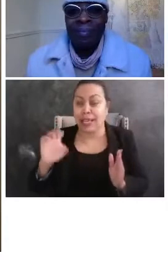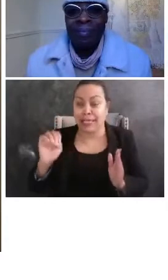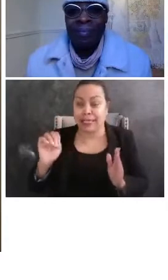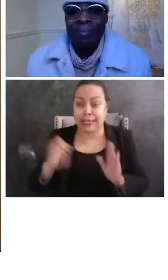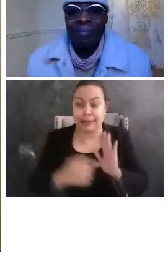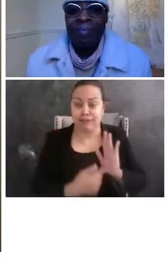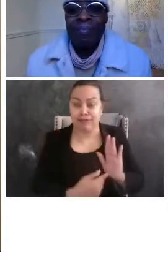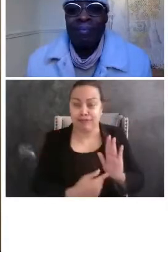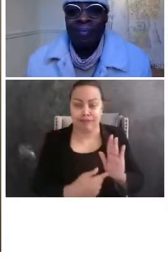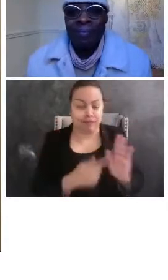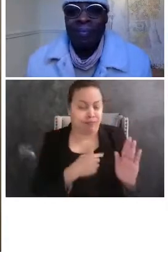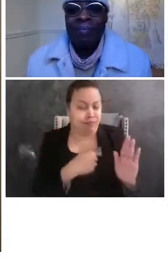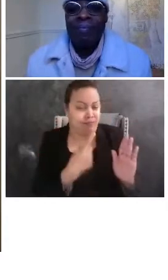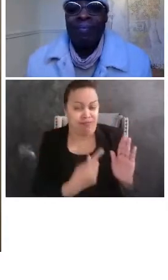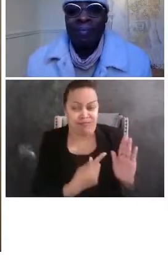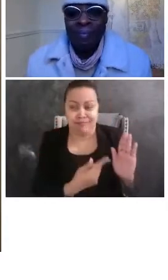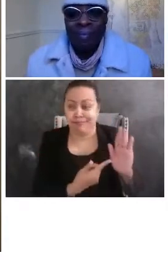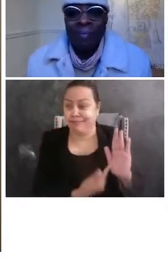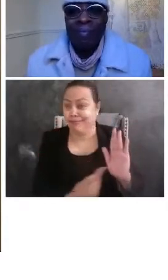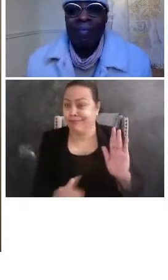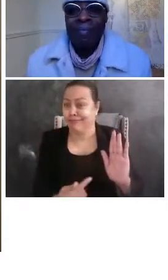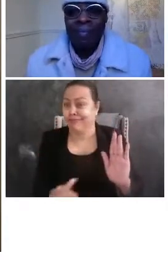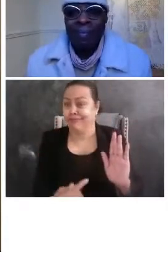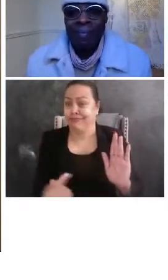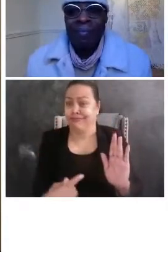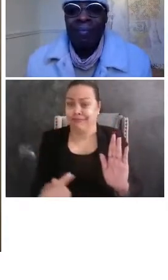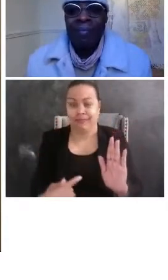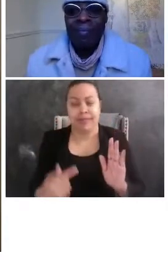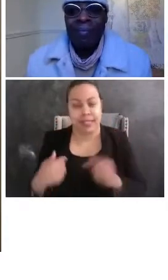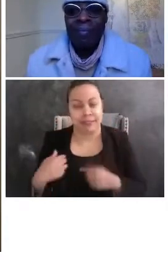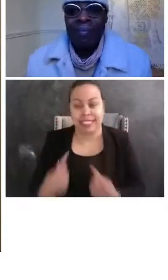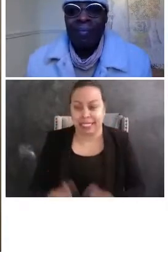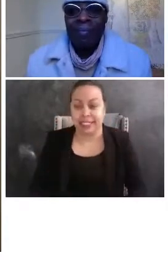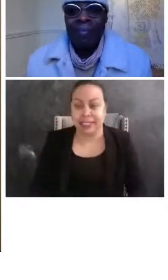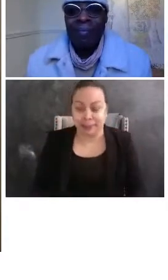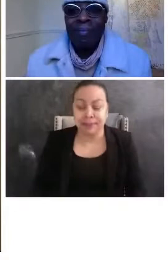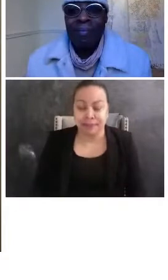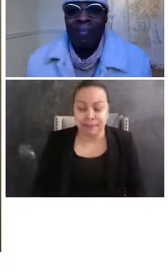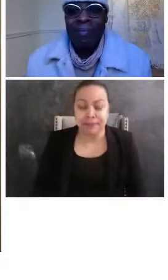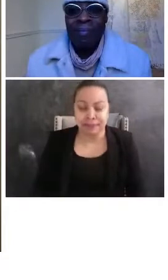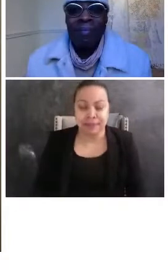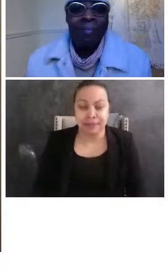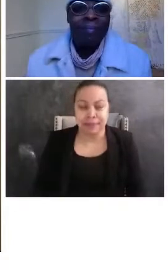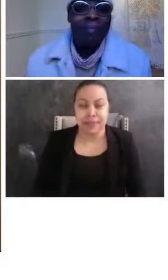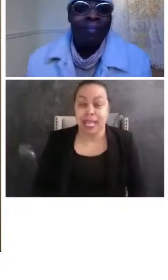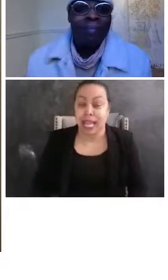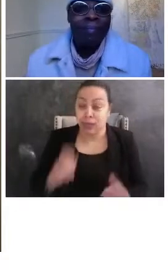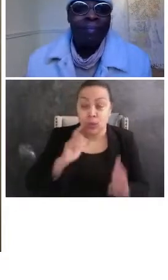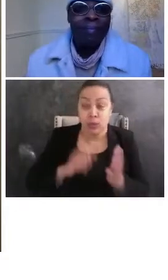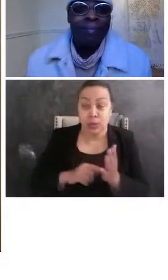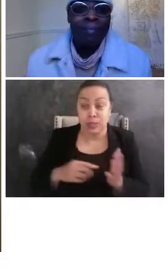since. As you can see, white supremacy is here.